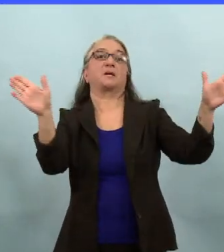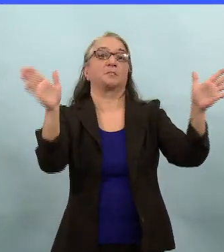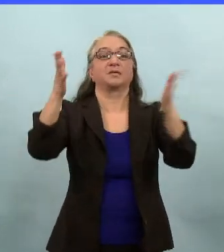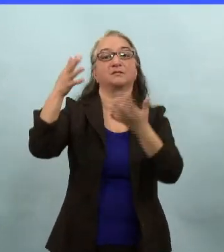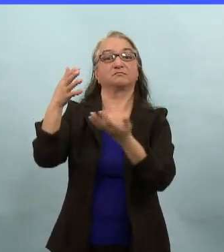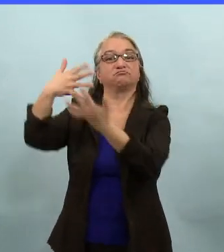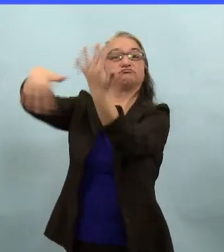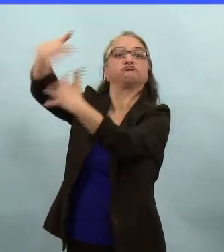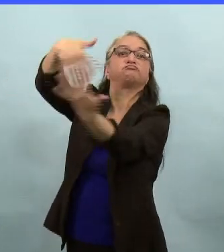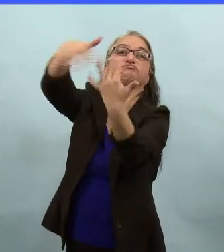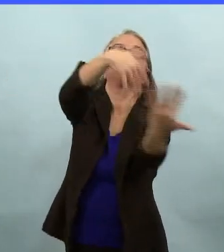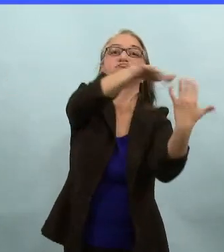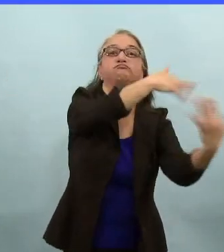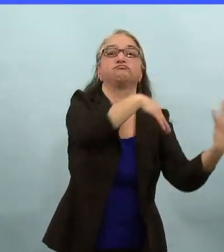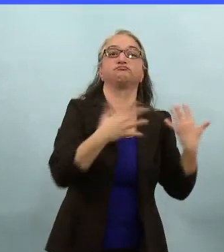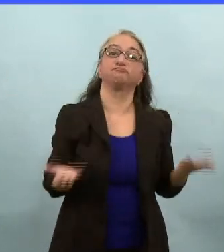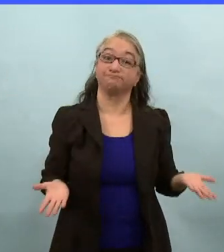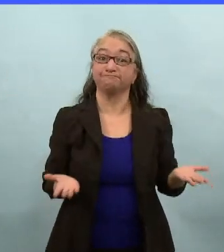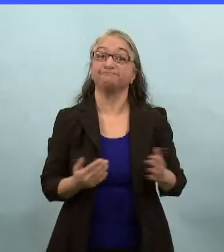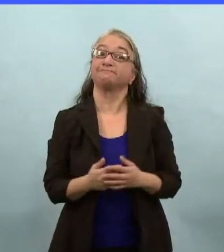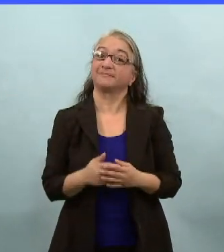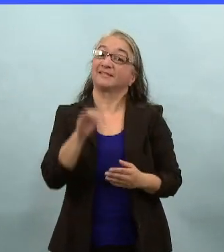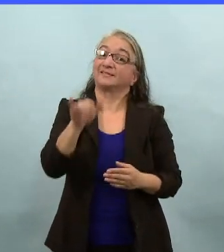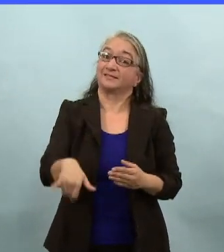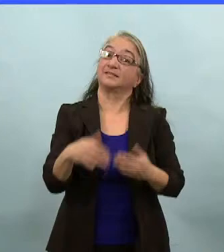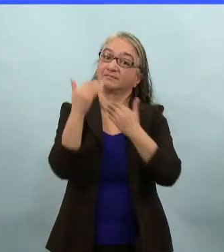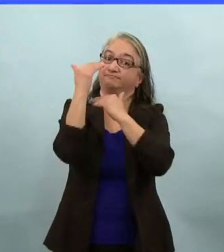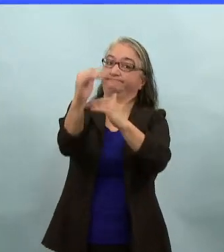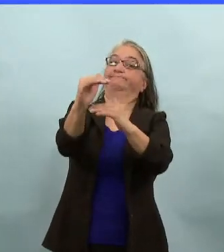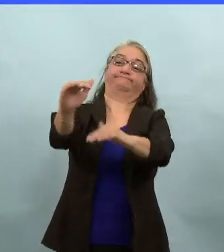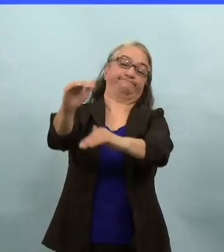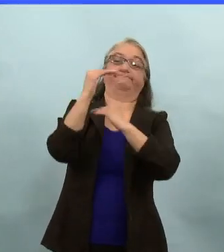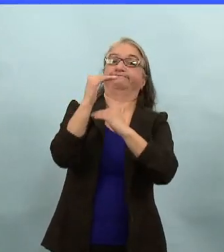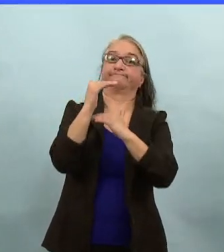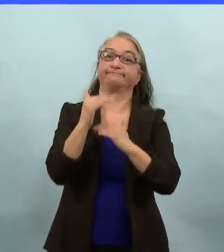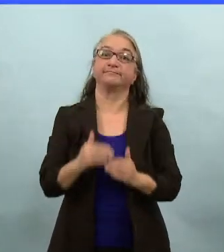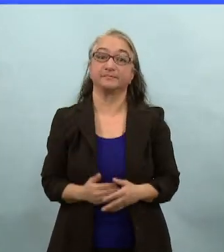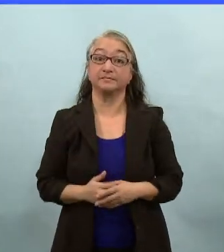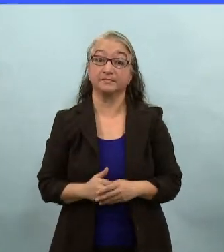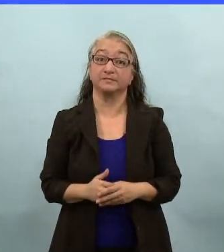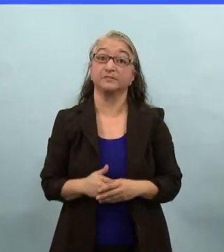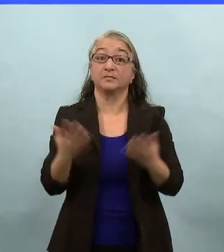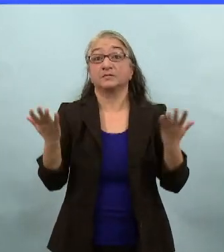transmission we want to try to limit the number of cases generated over a short period of time